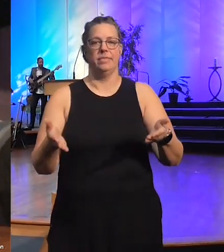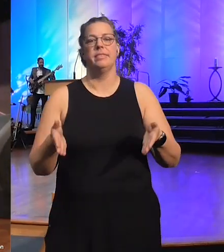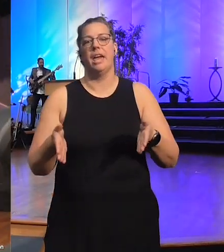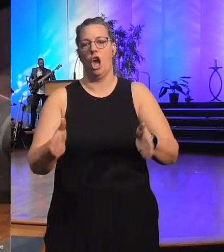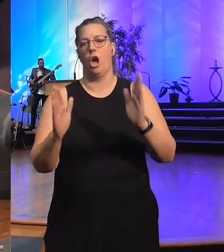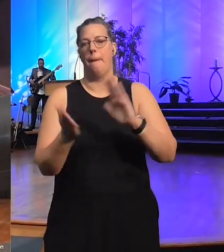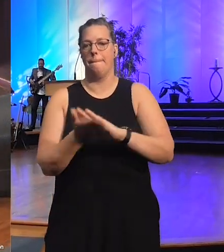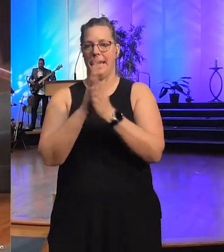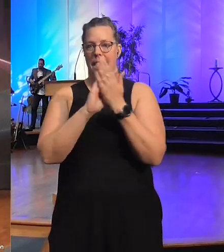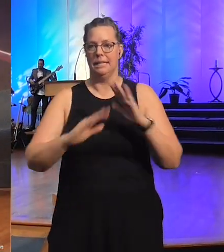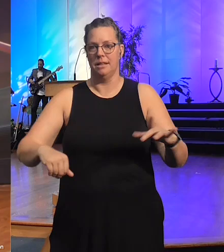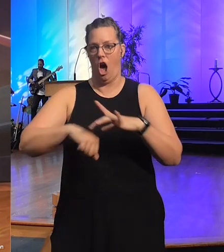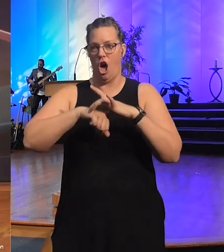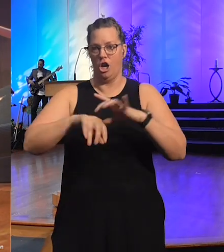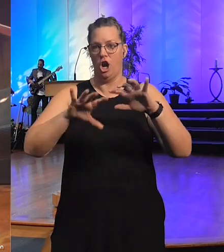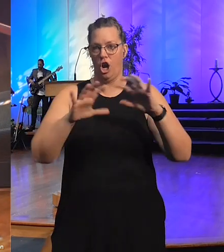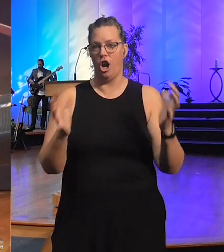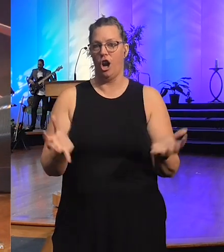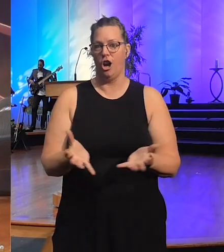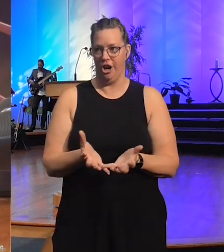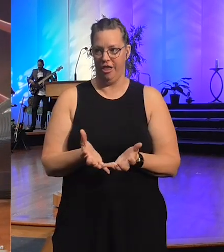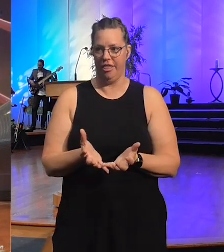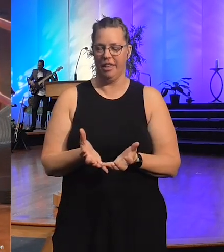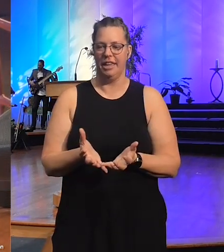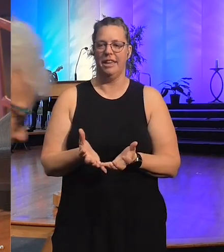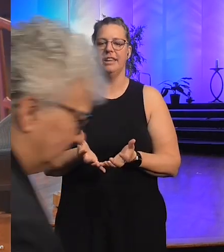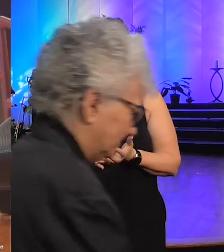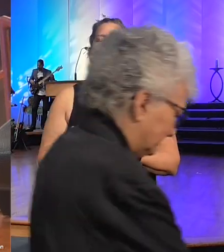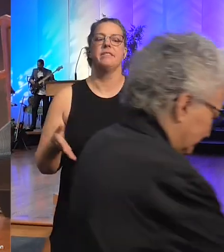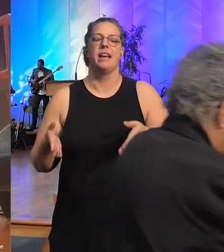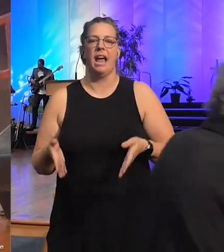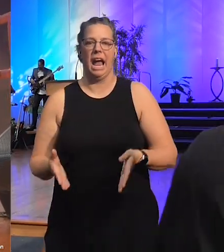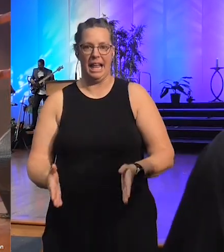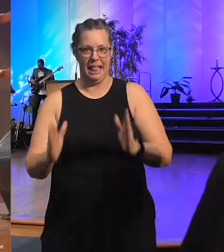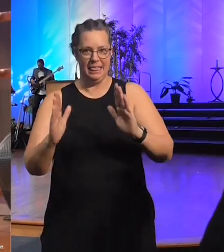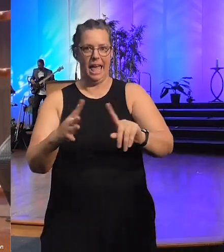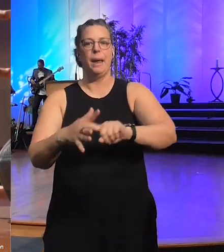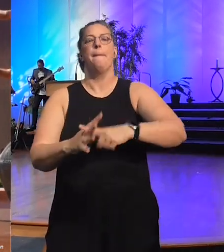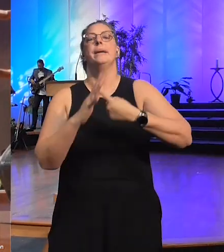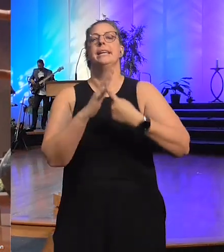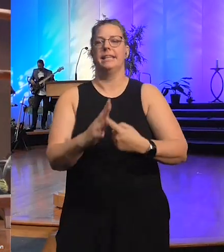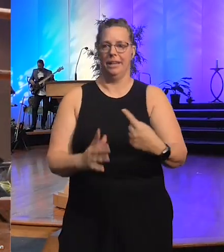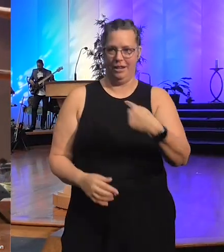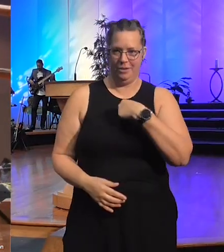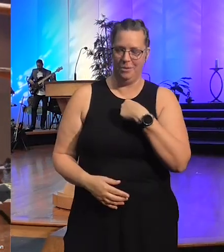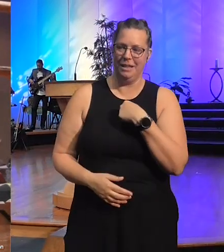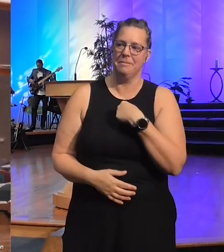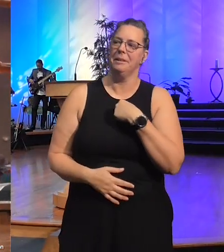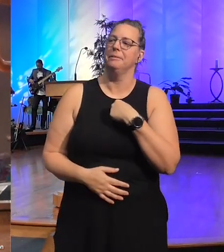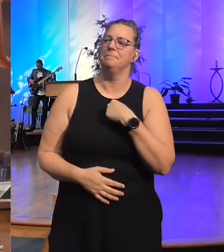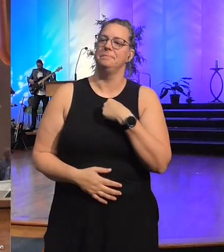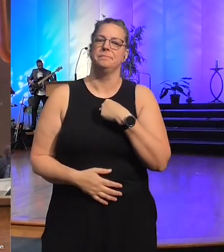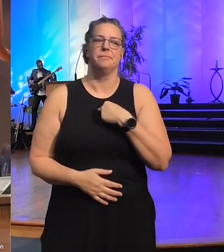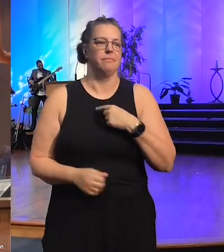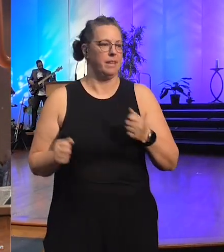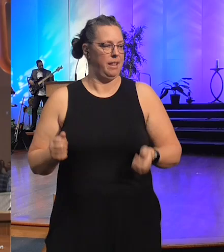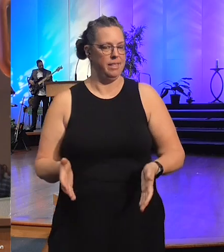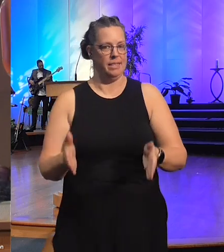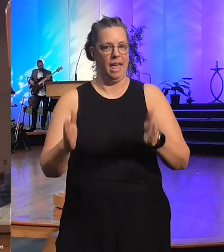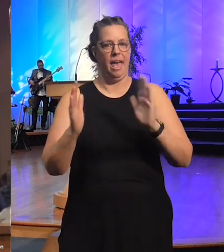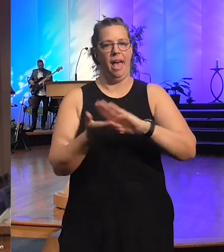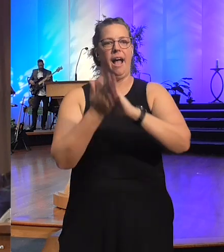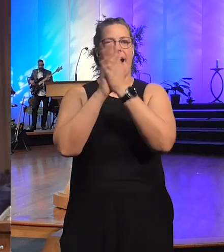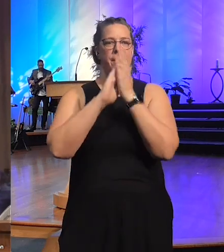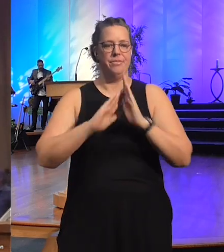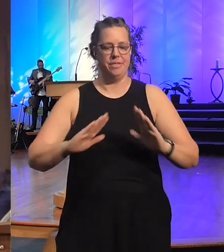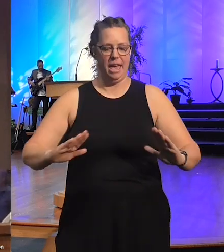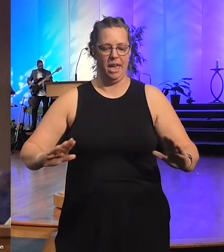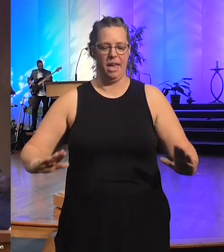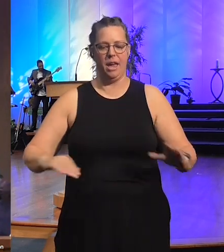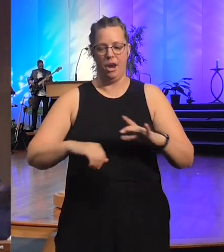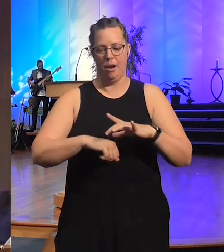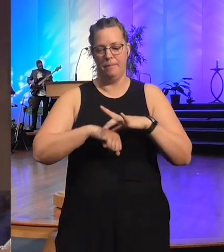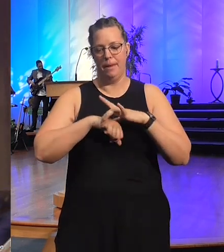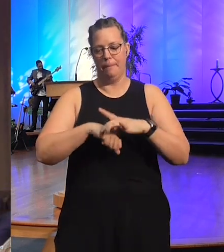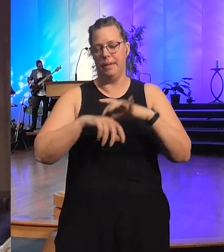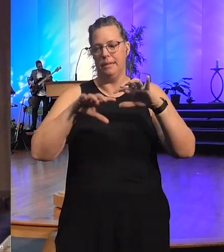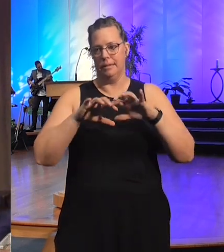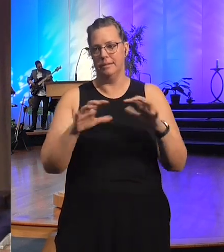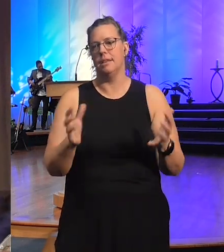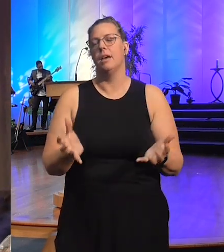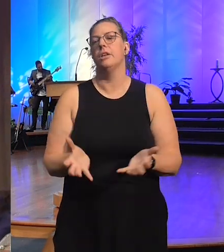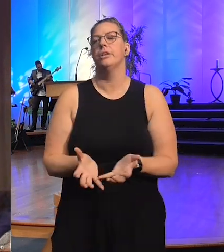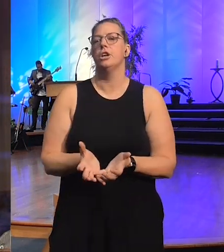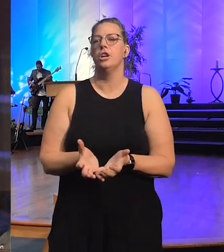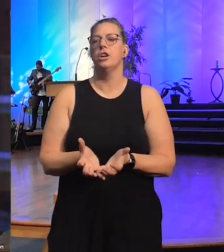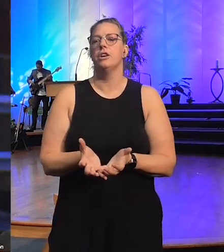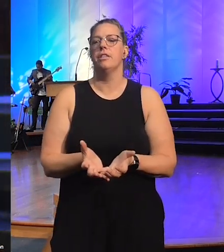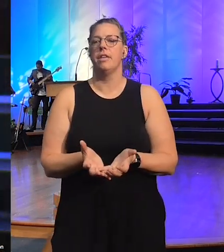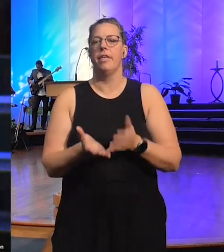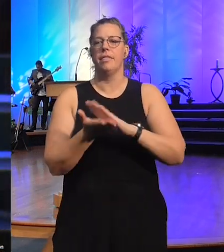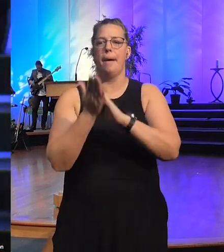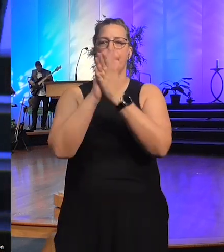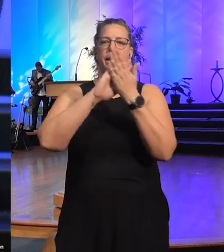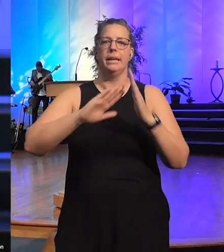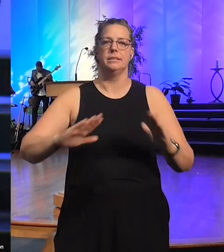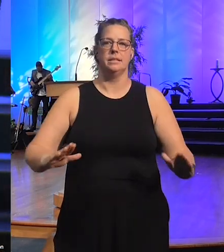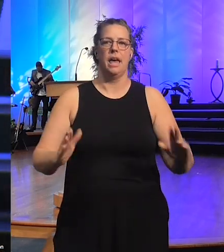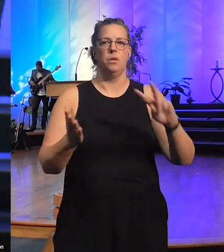the peace on Earth and let it begin with me let there be peace on Earth the peace that